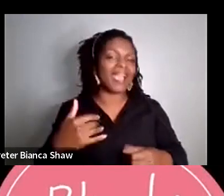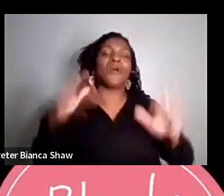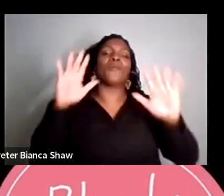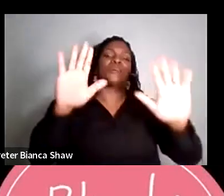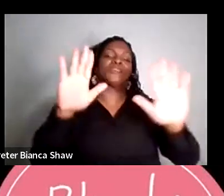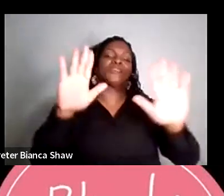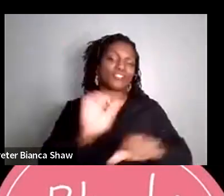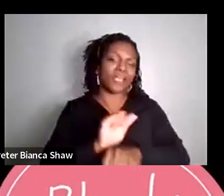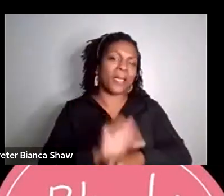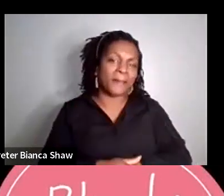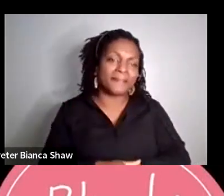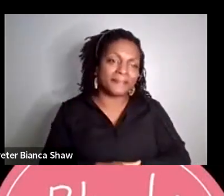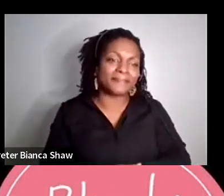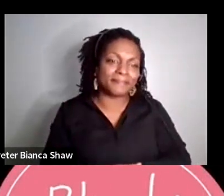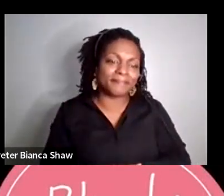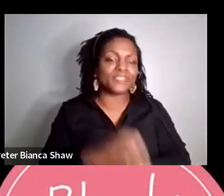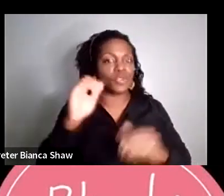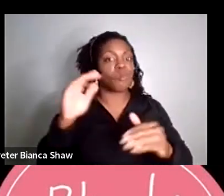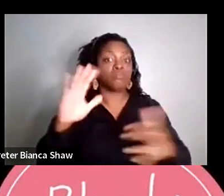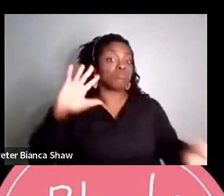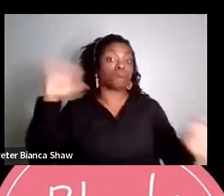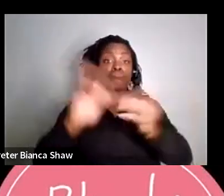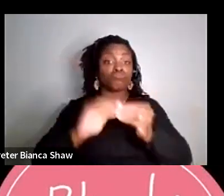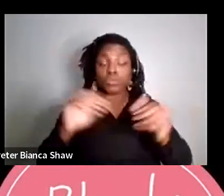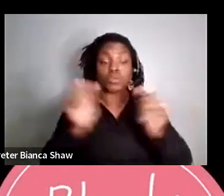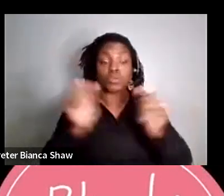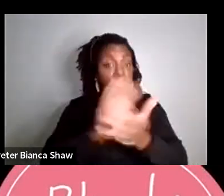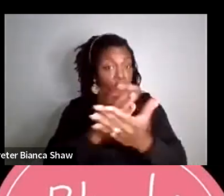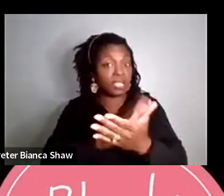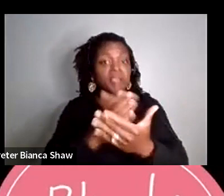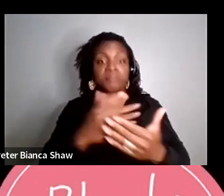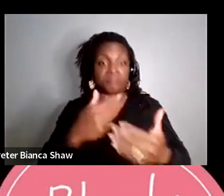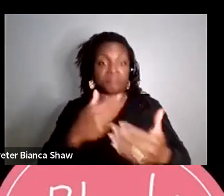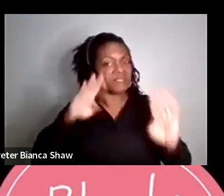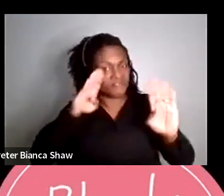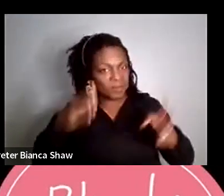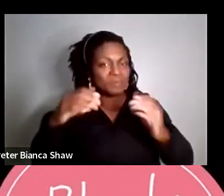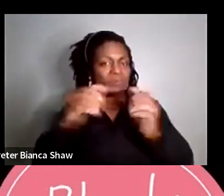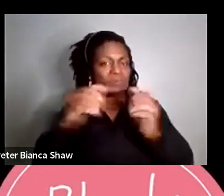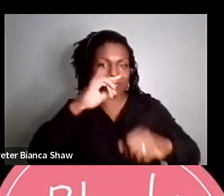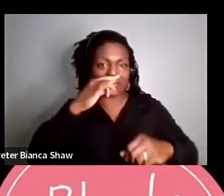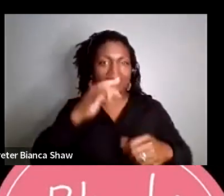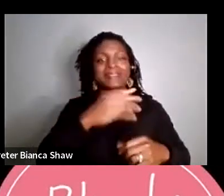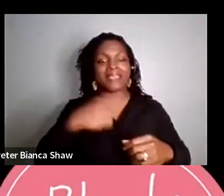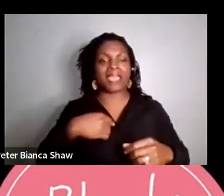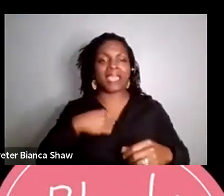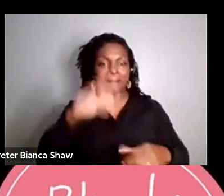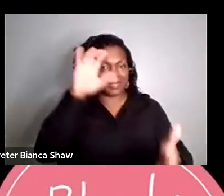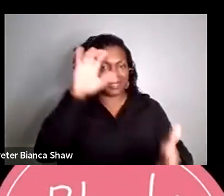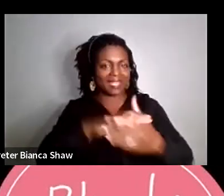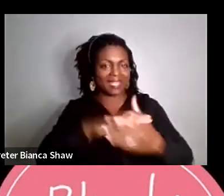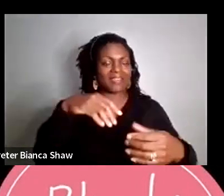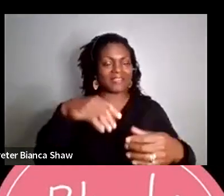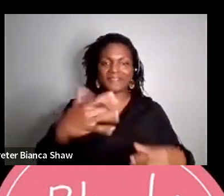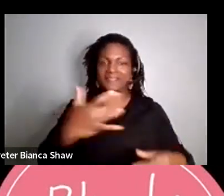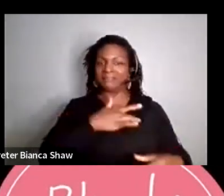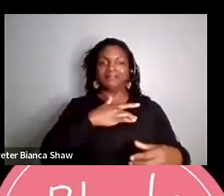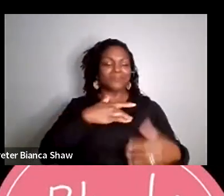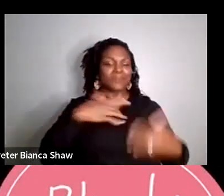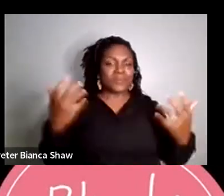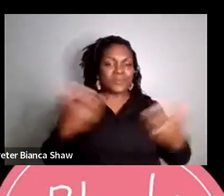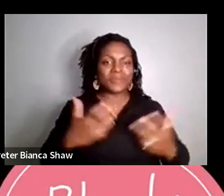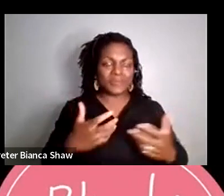So overall. You know I deal mostly with cooking, and are really, truly believe in my heart that this camp, even all the other aspects, not just mine.